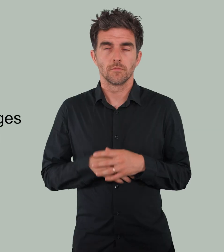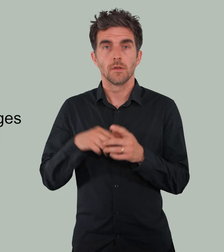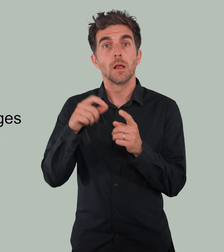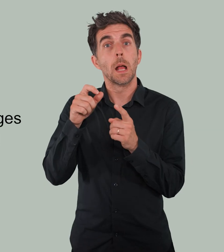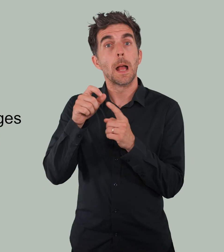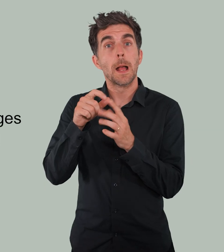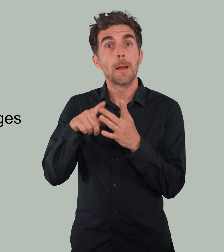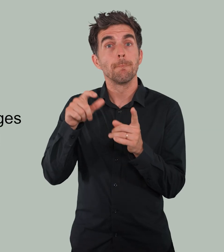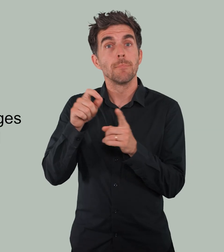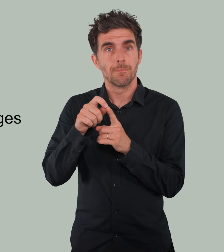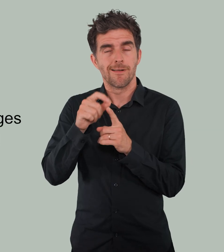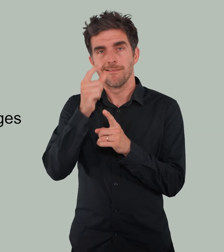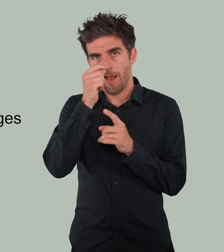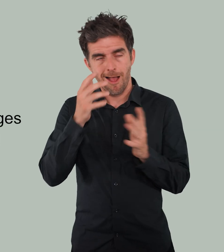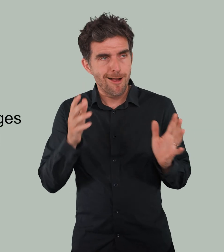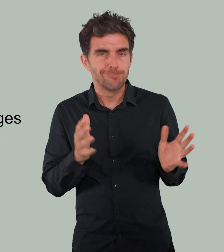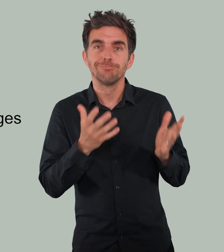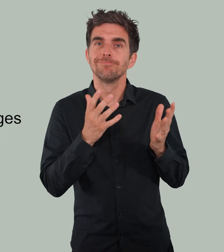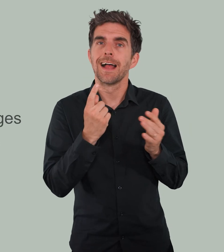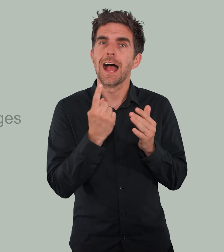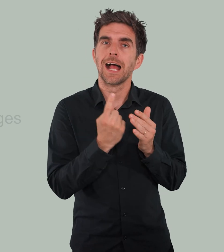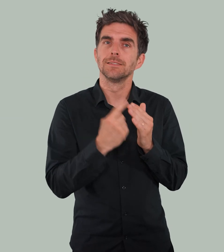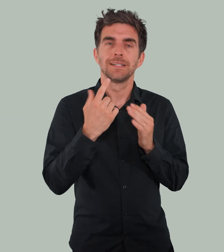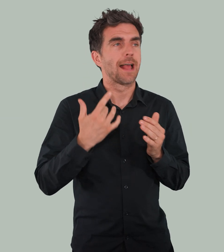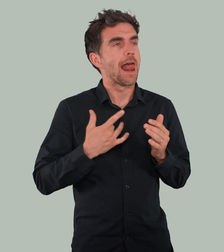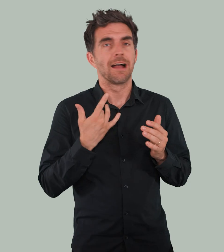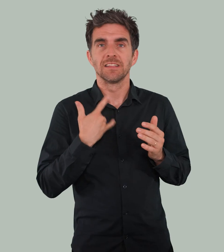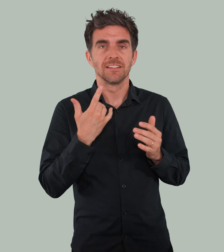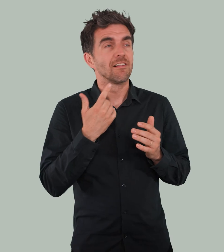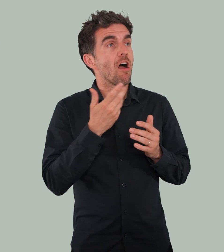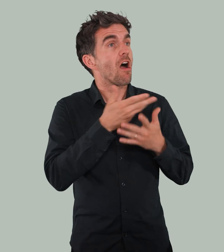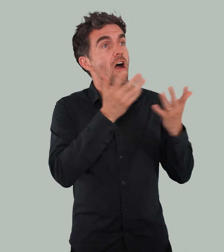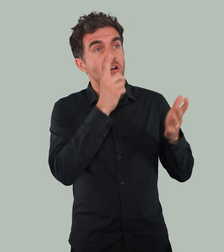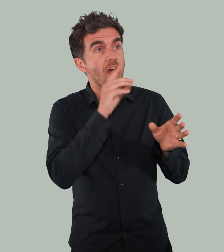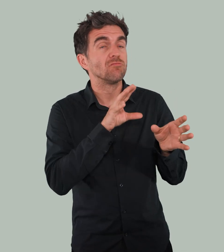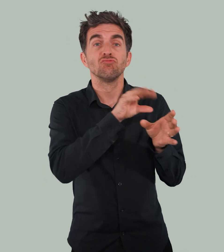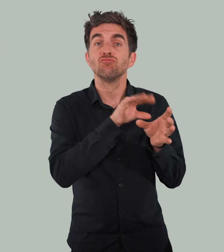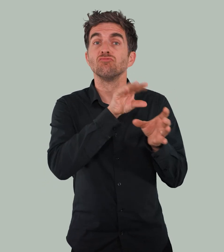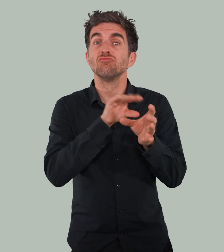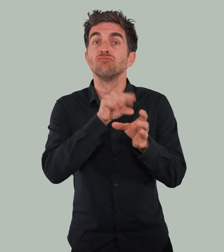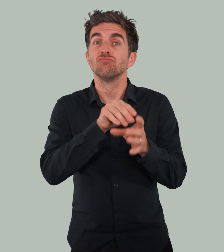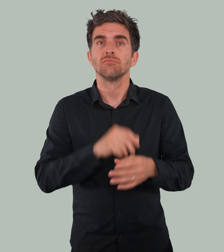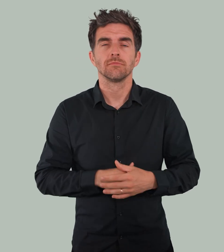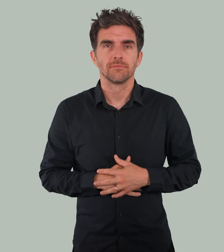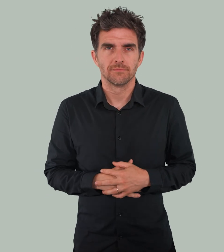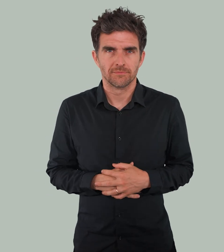PIP enables independent living and participation